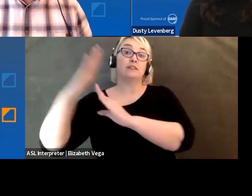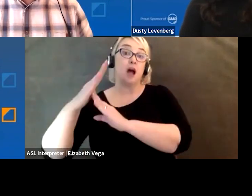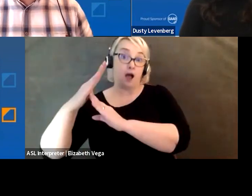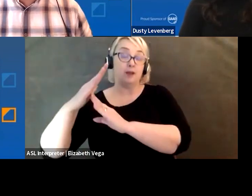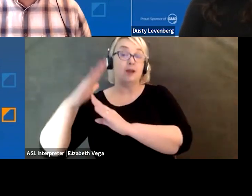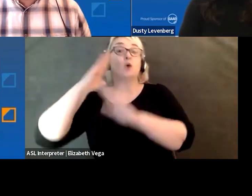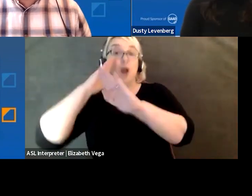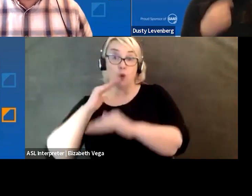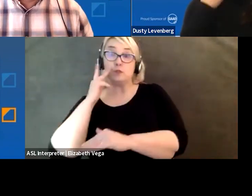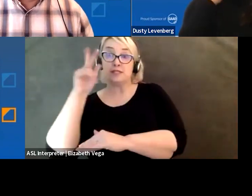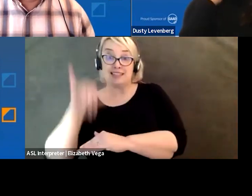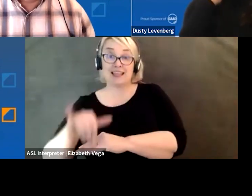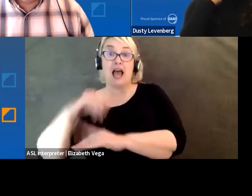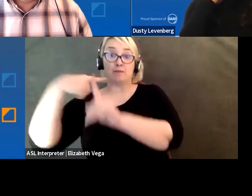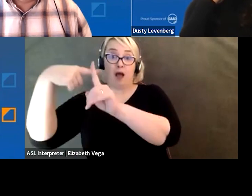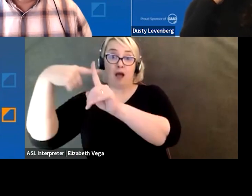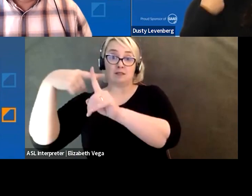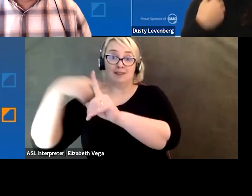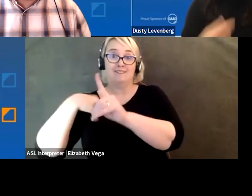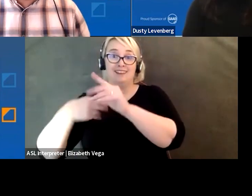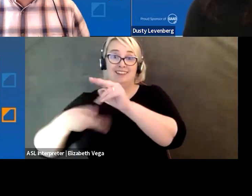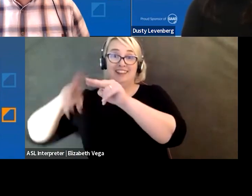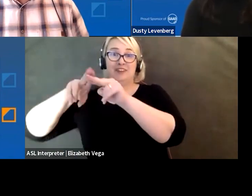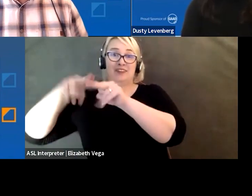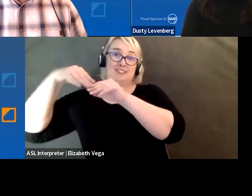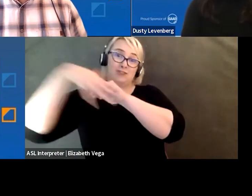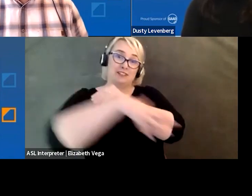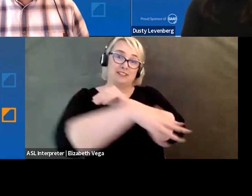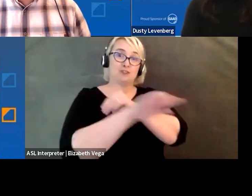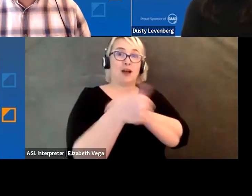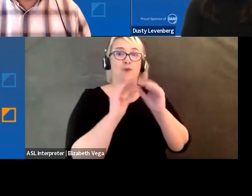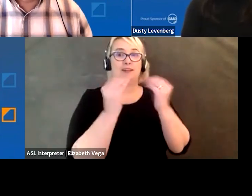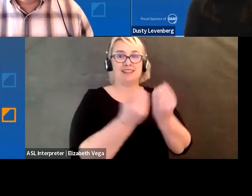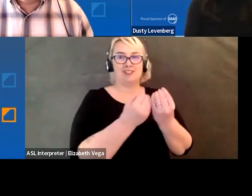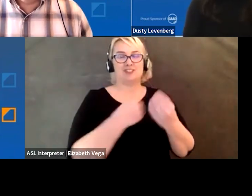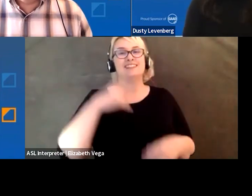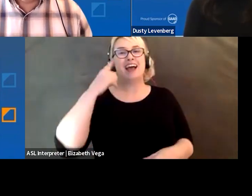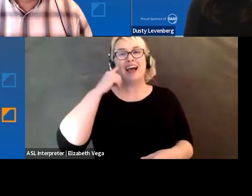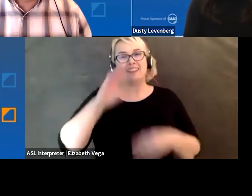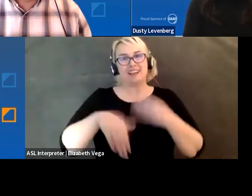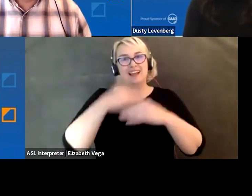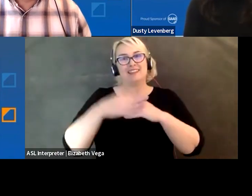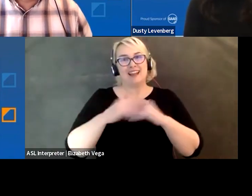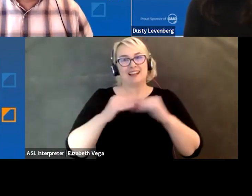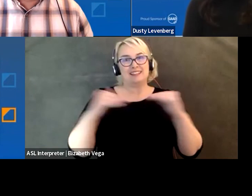down to other organizations. I think the next level is really going to be looking at the fortune 500 companies.